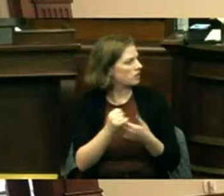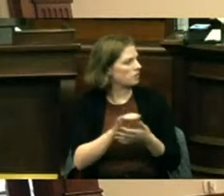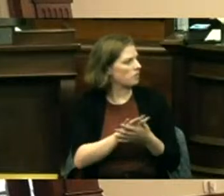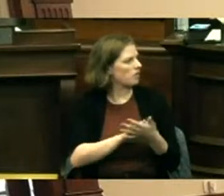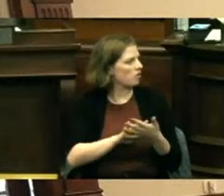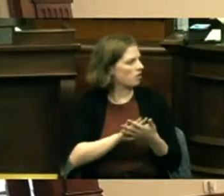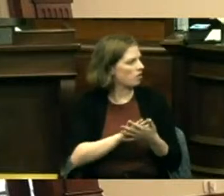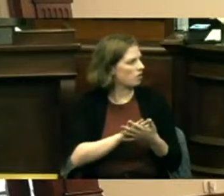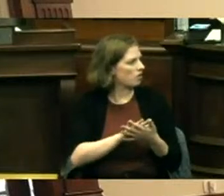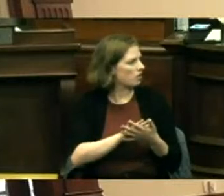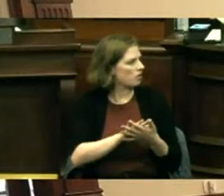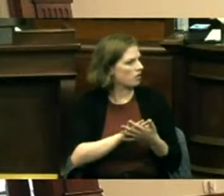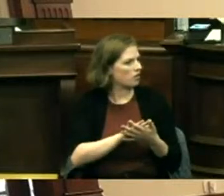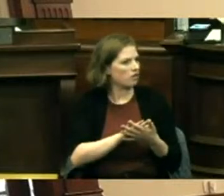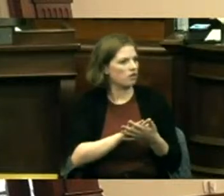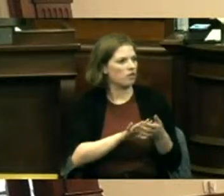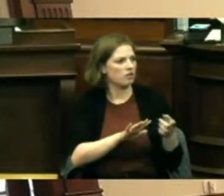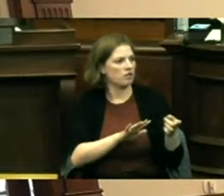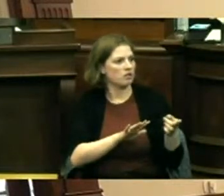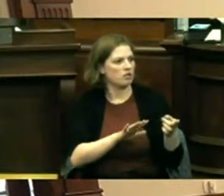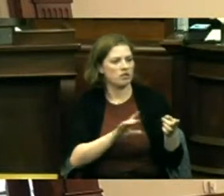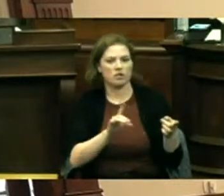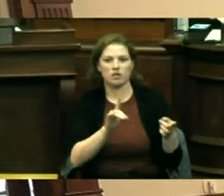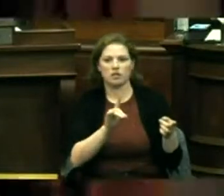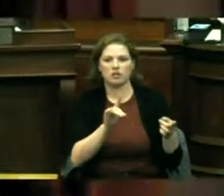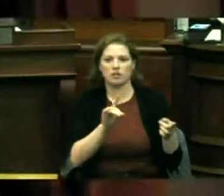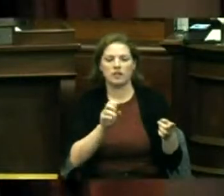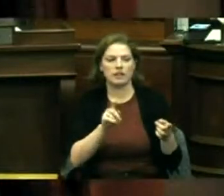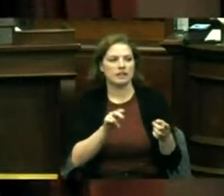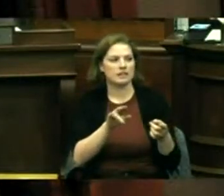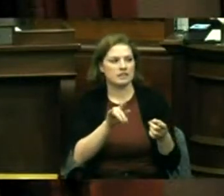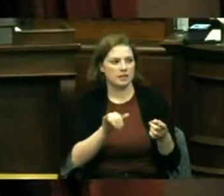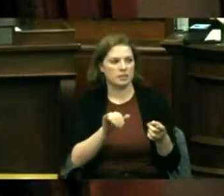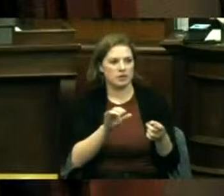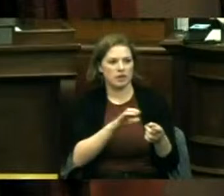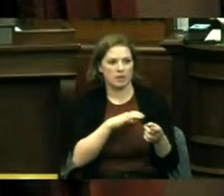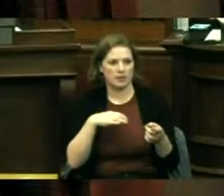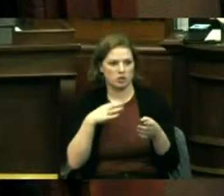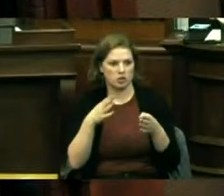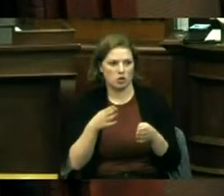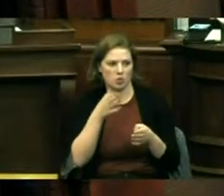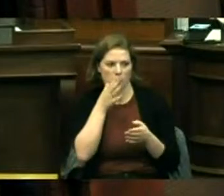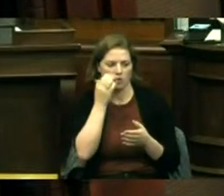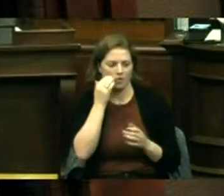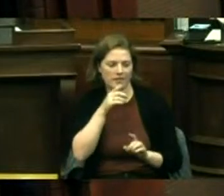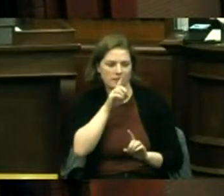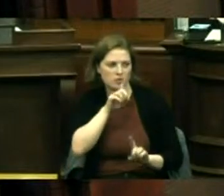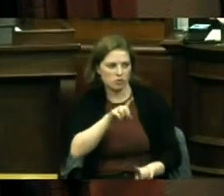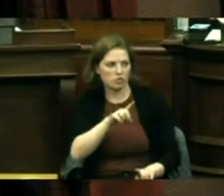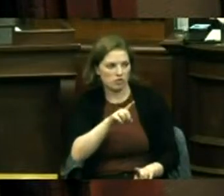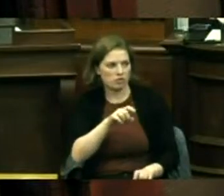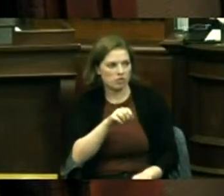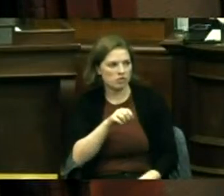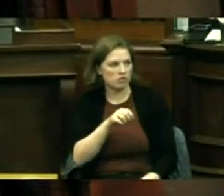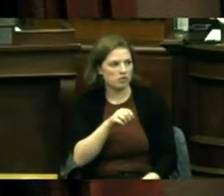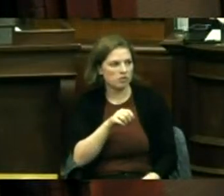part of the project is the heat